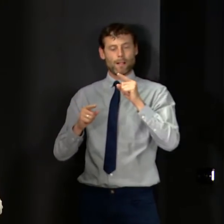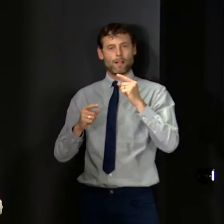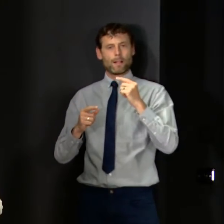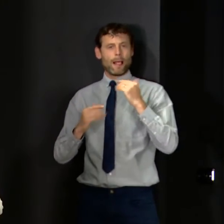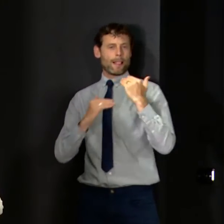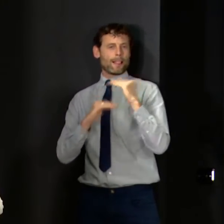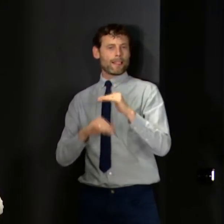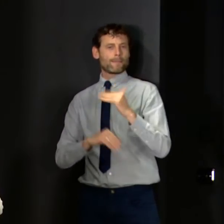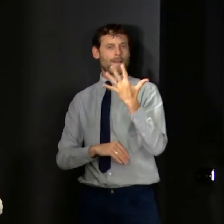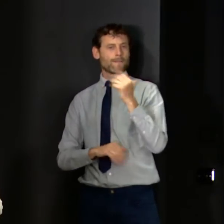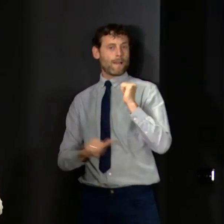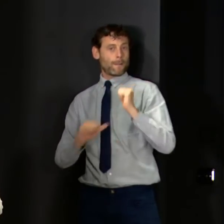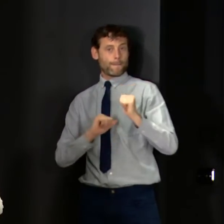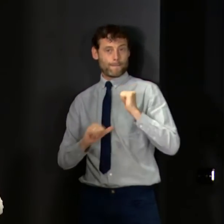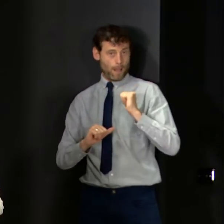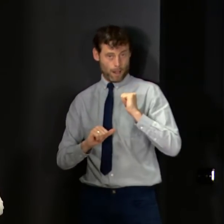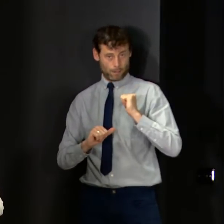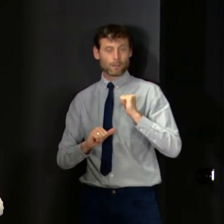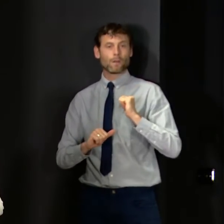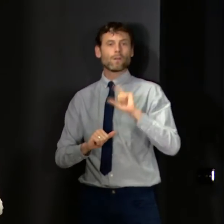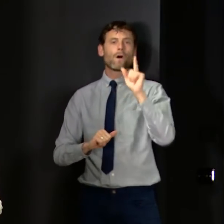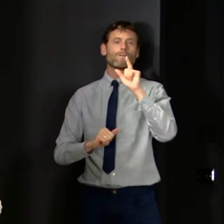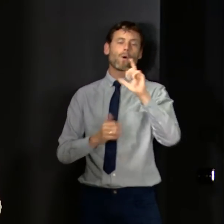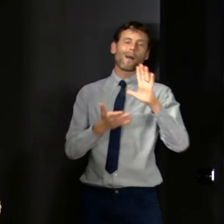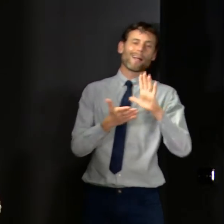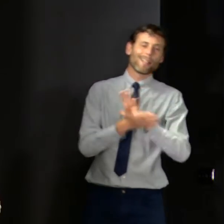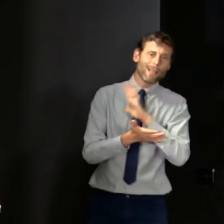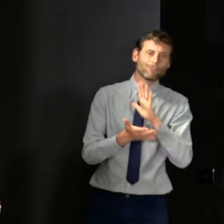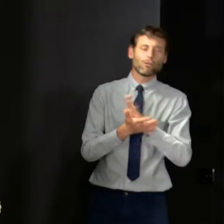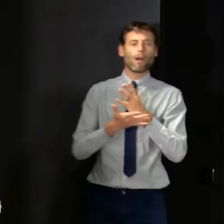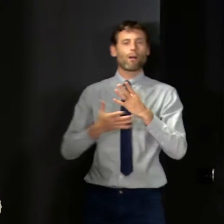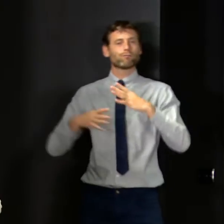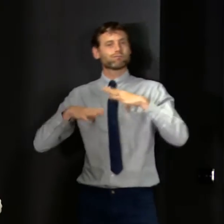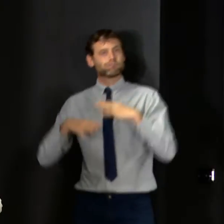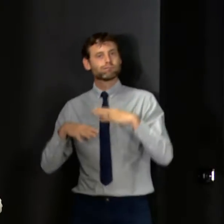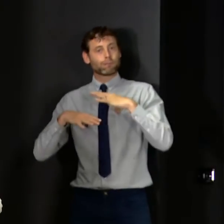recreation purposes, and although the tourism sector will not open fully until